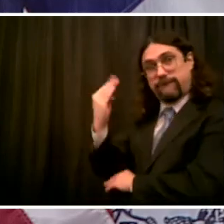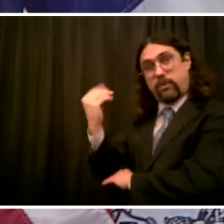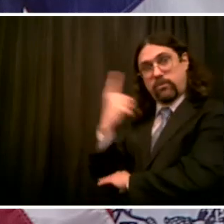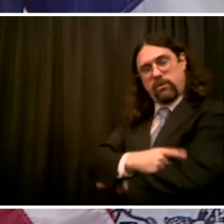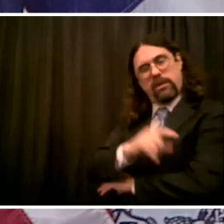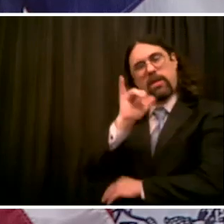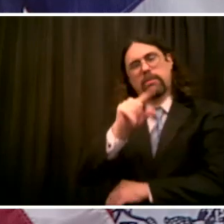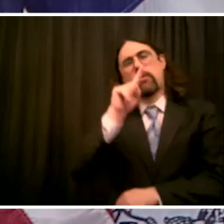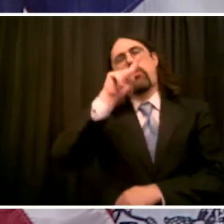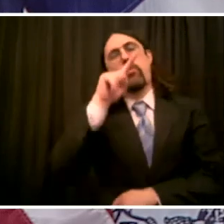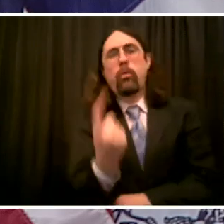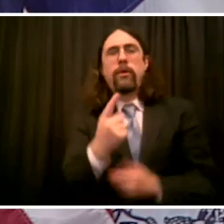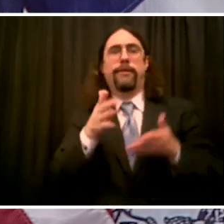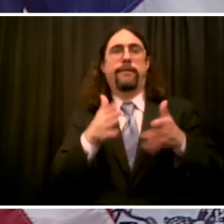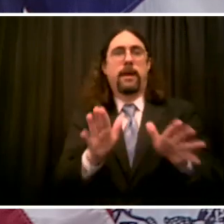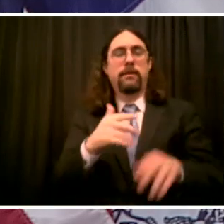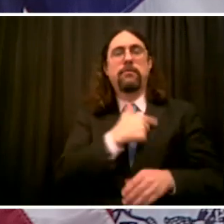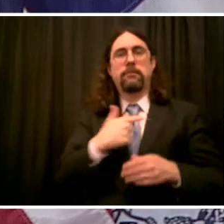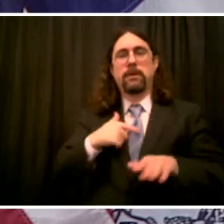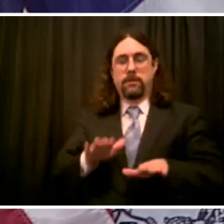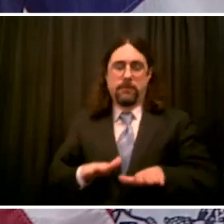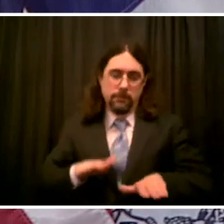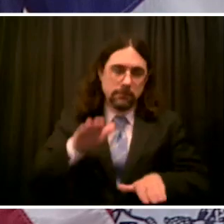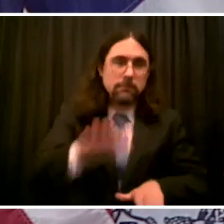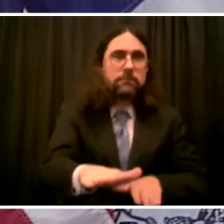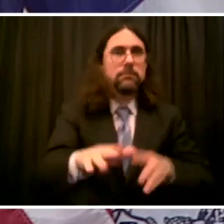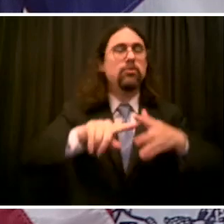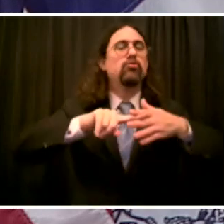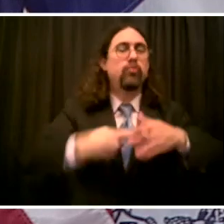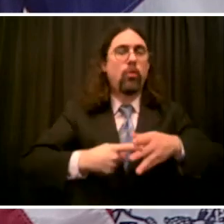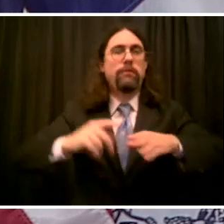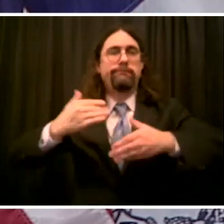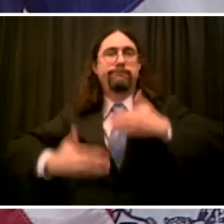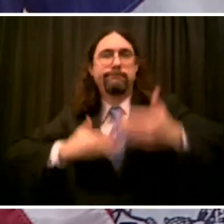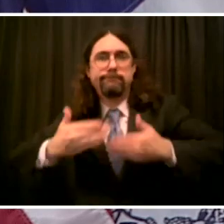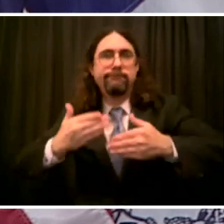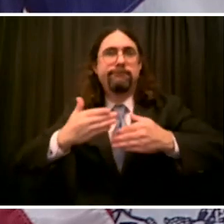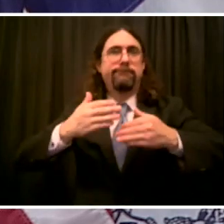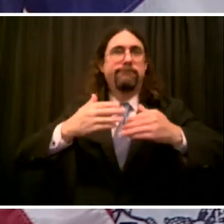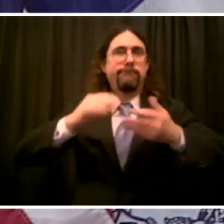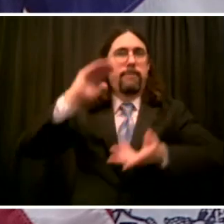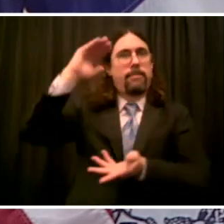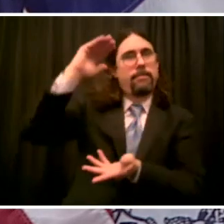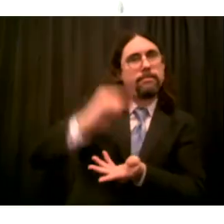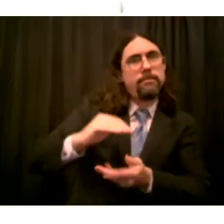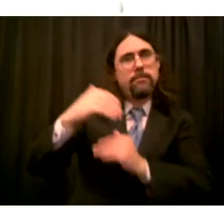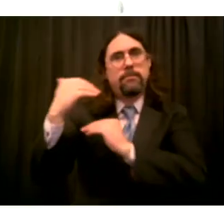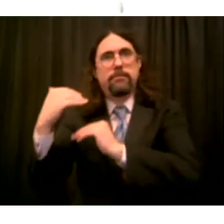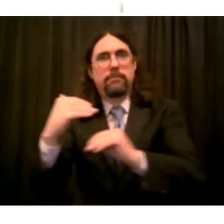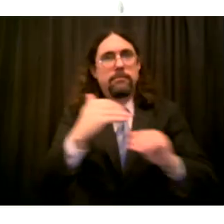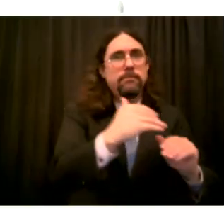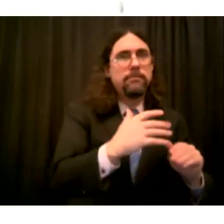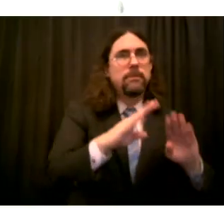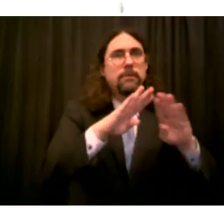ON THE QUESTION OF WHAT WE'RE SEEING AMONGST OTHSE WHORE A GETTING SICK LATELY,